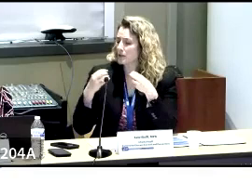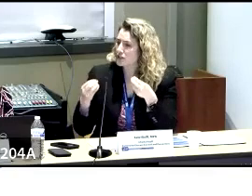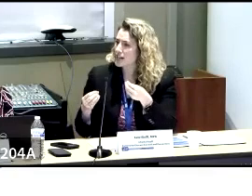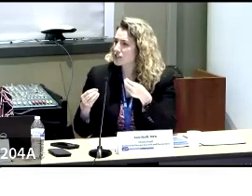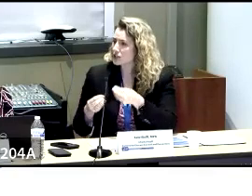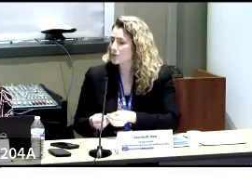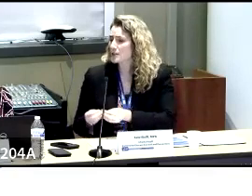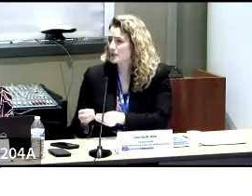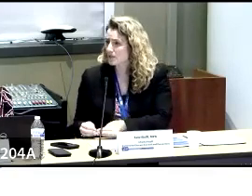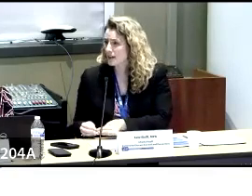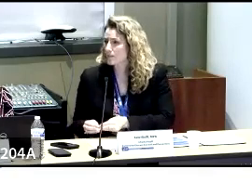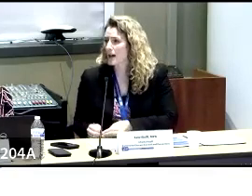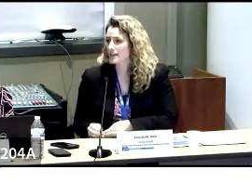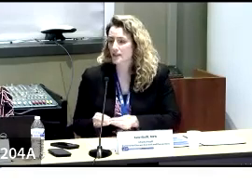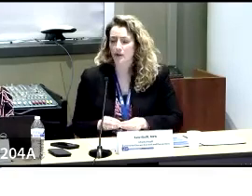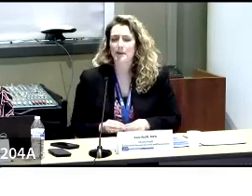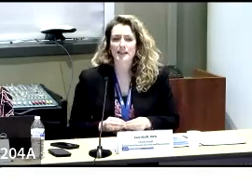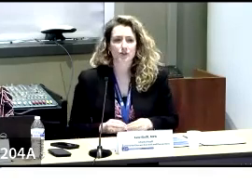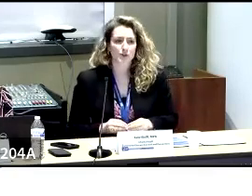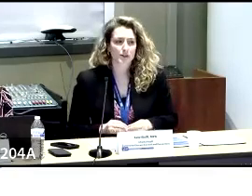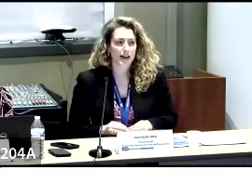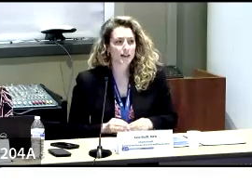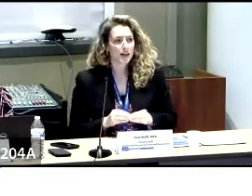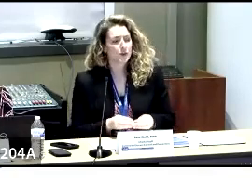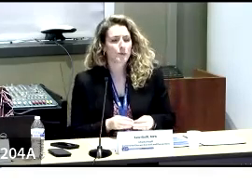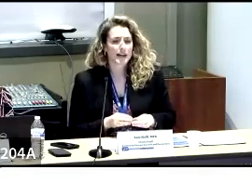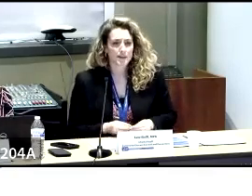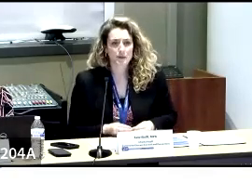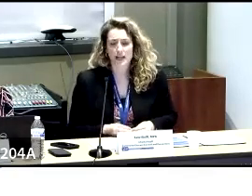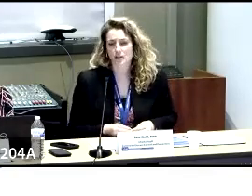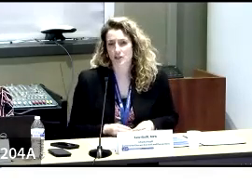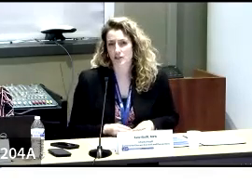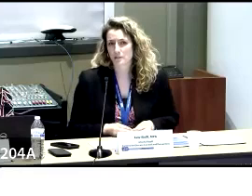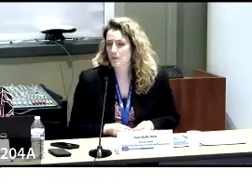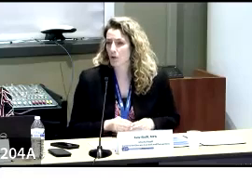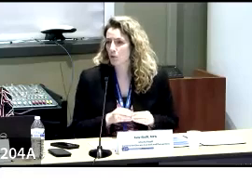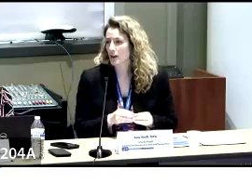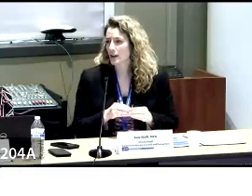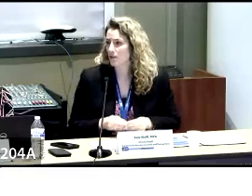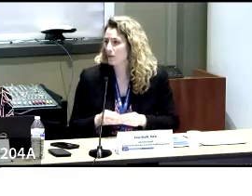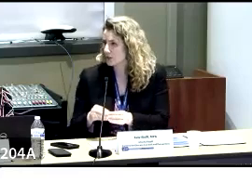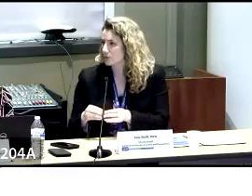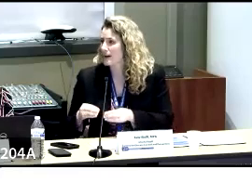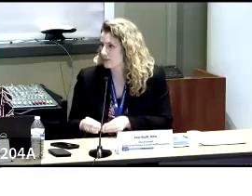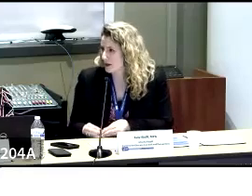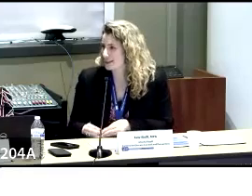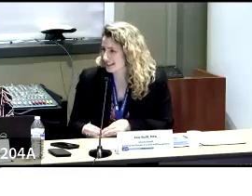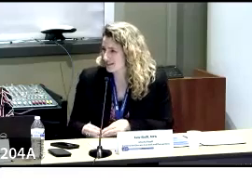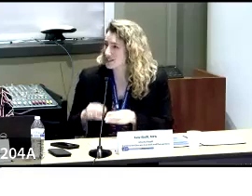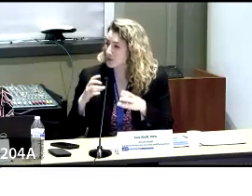like changes to a specific policy or making sure that the right communications, people were involved in the right response activities, you know,